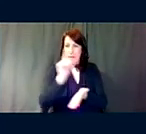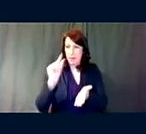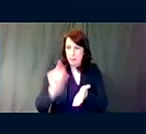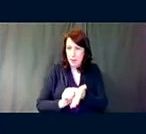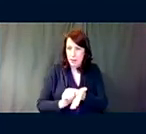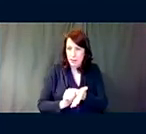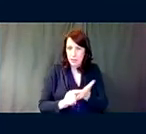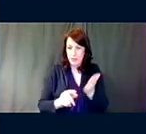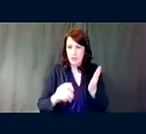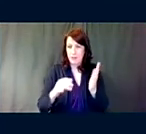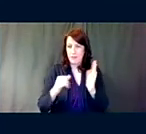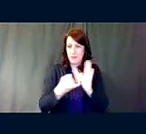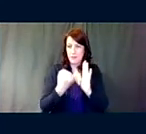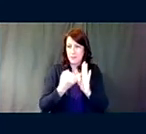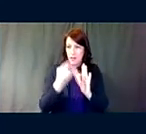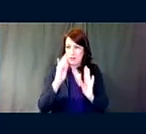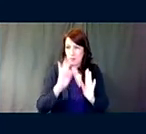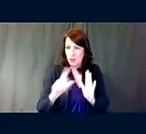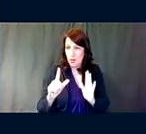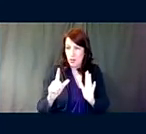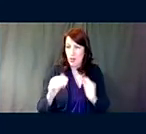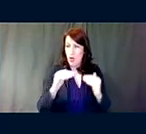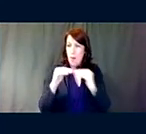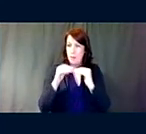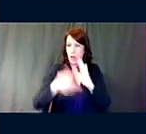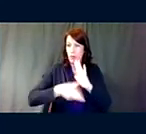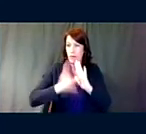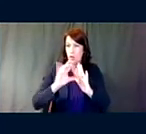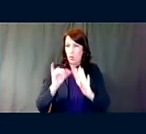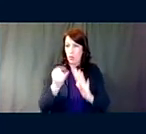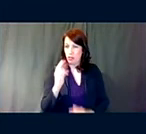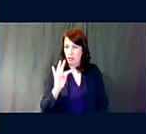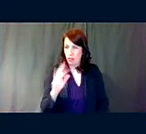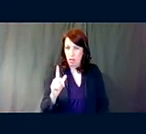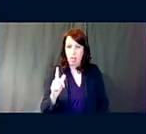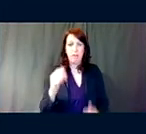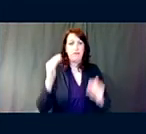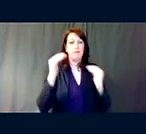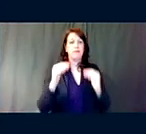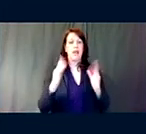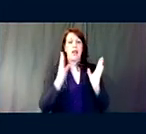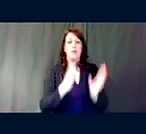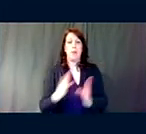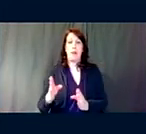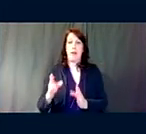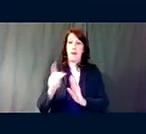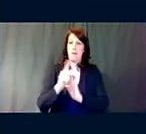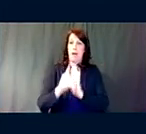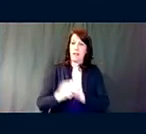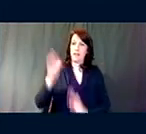YOUR PAPER PUBLISHED IN A TOP JOURNAL OR AT LEAST IN A PEER-REVIEWED JOURNAL AND YOU